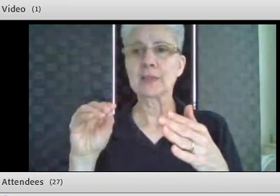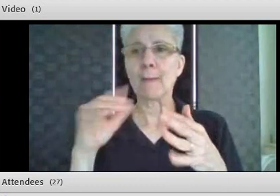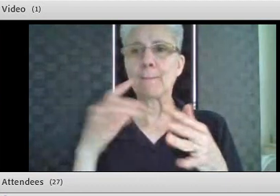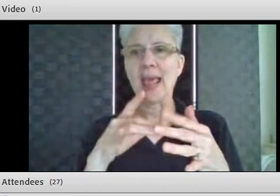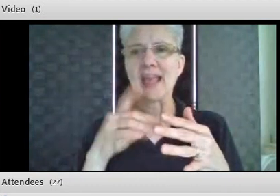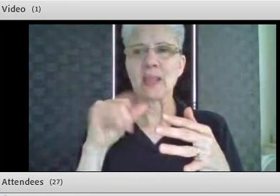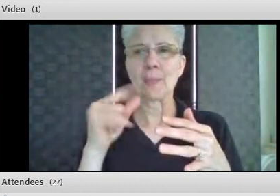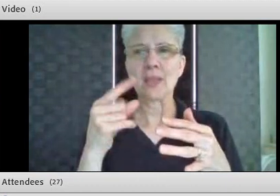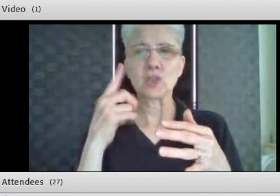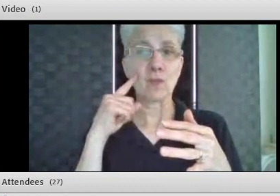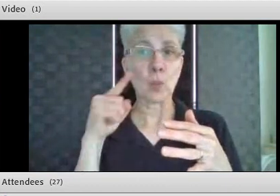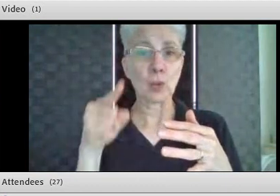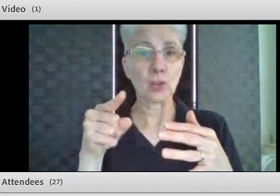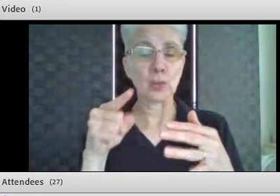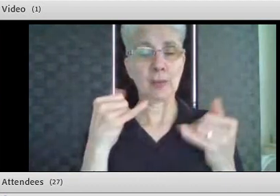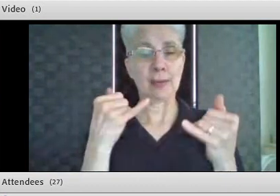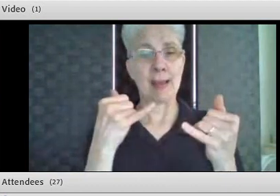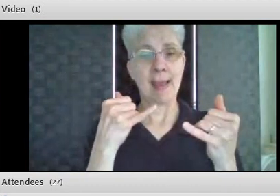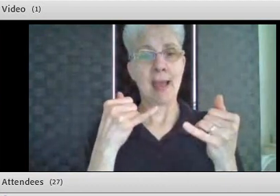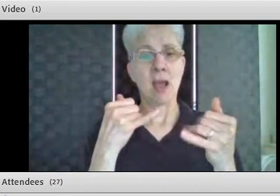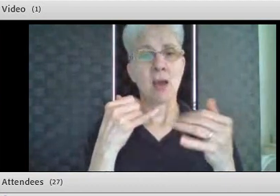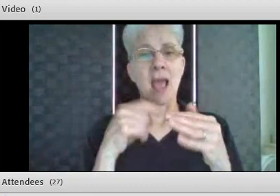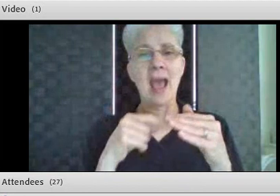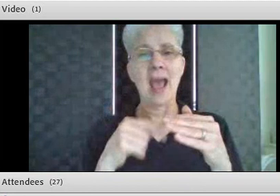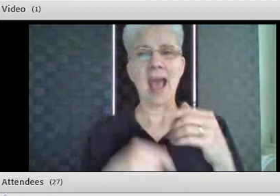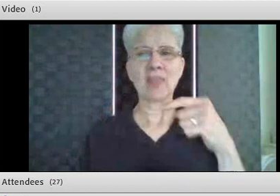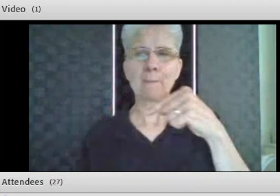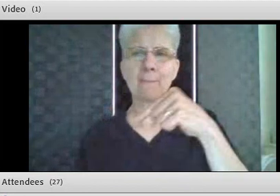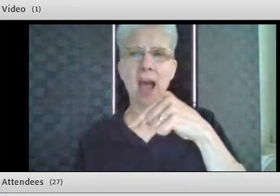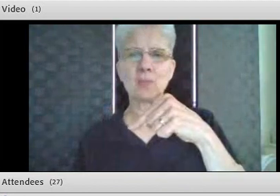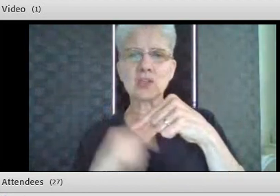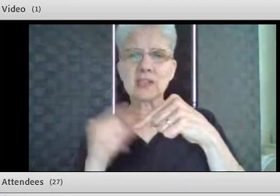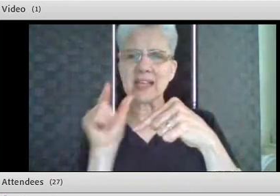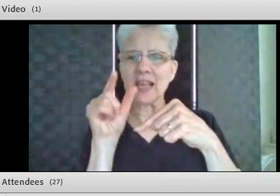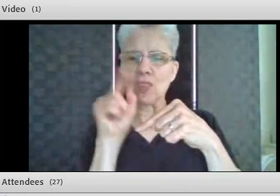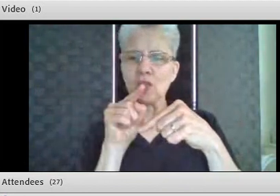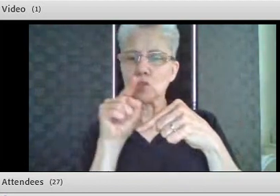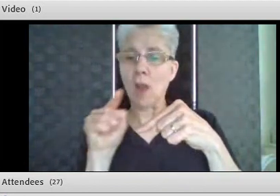you add notes by just clicking in the little grid, and then it moves.